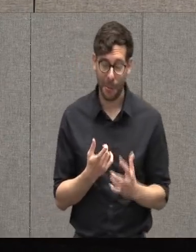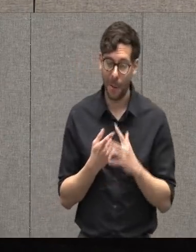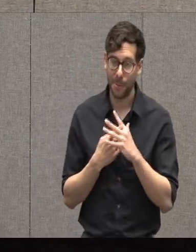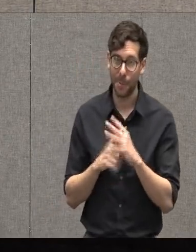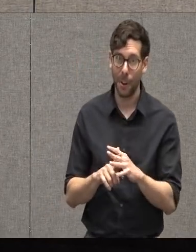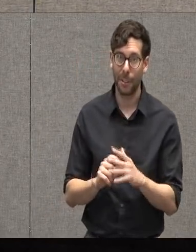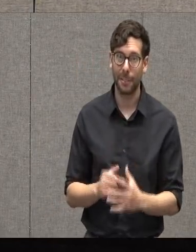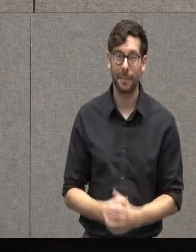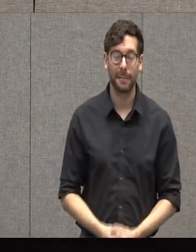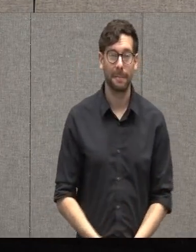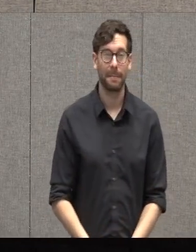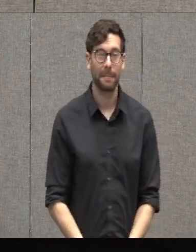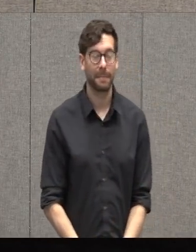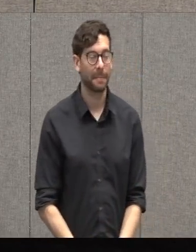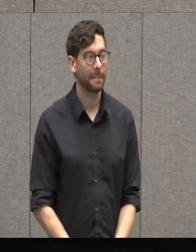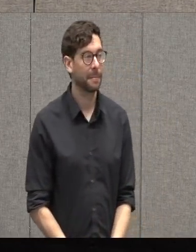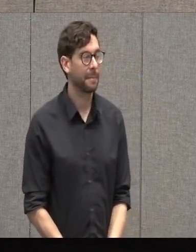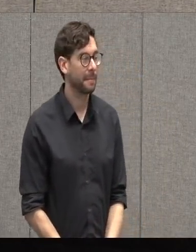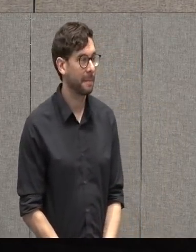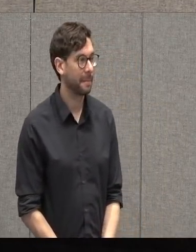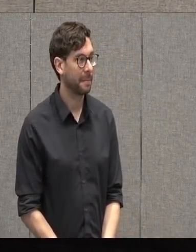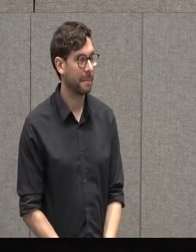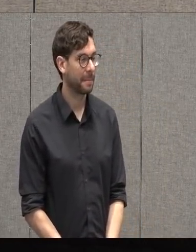(foil ball rattling)